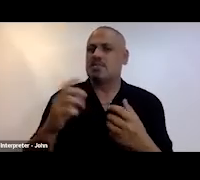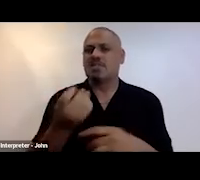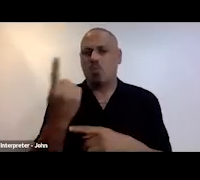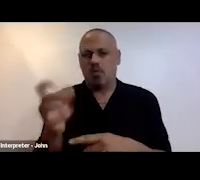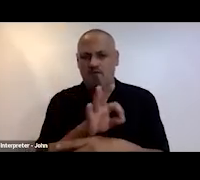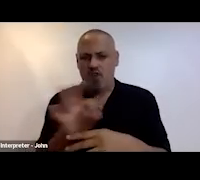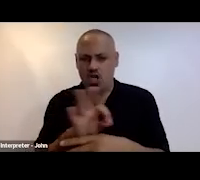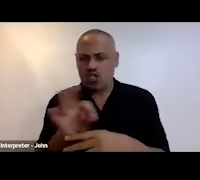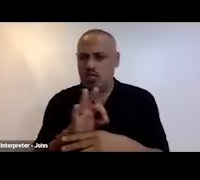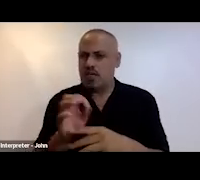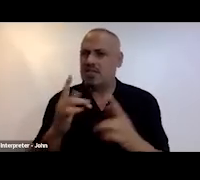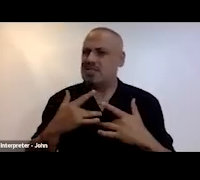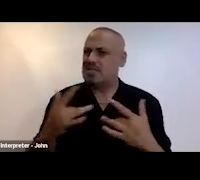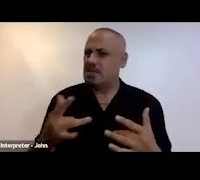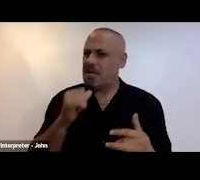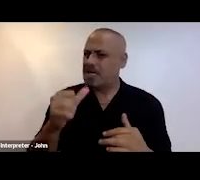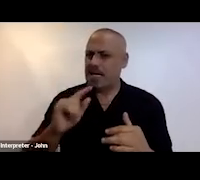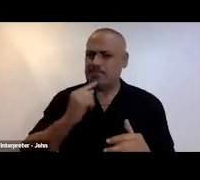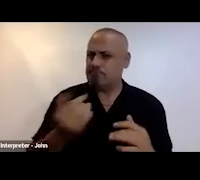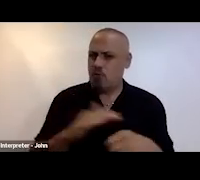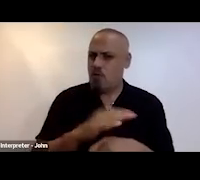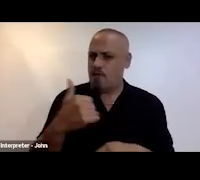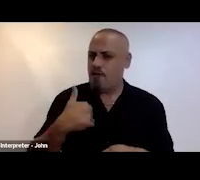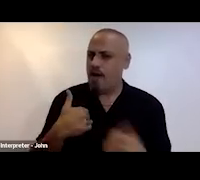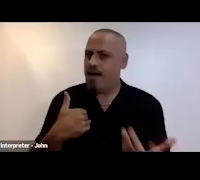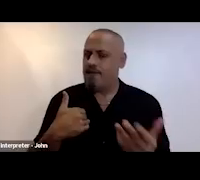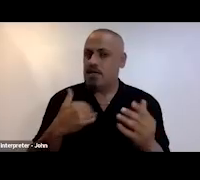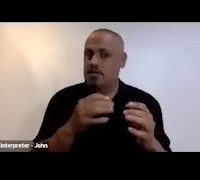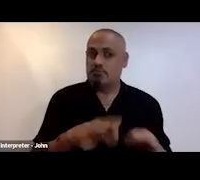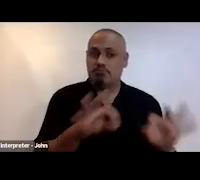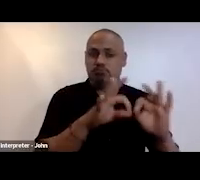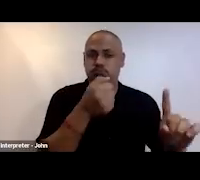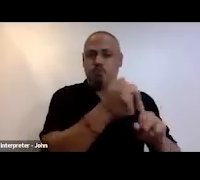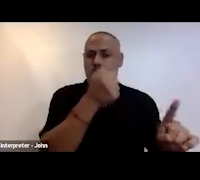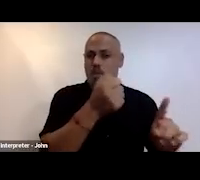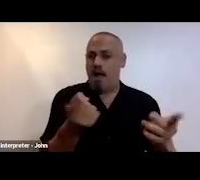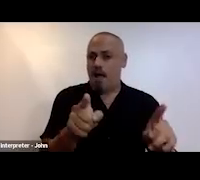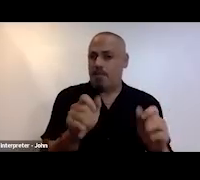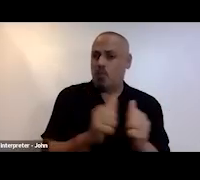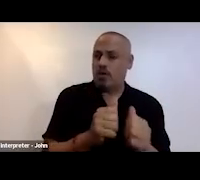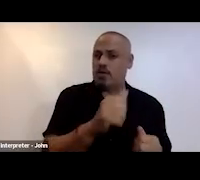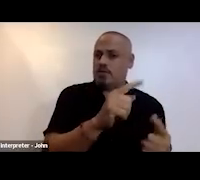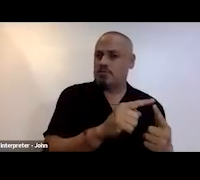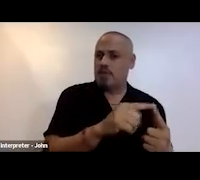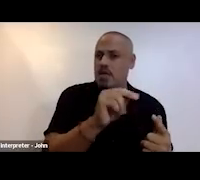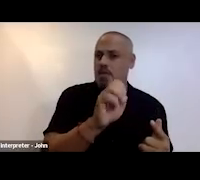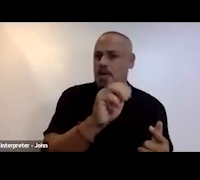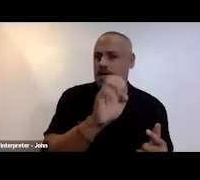but the episodes usually aren't severe enough to have the same kind of significant impact that happen in a manic episode.